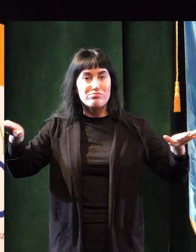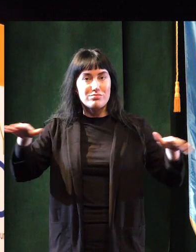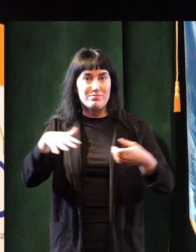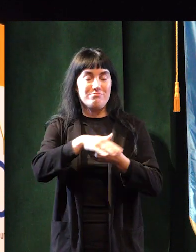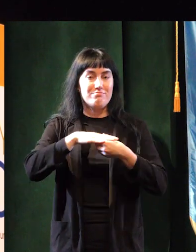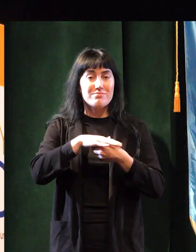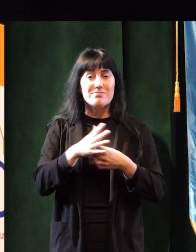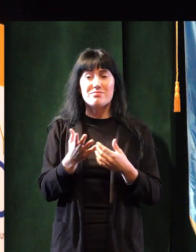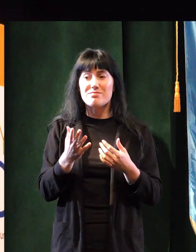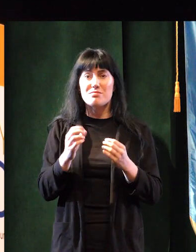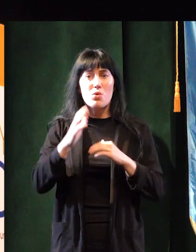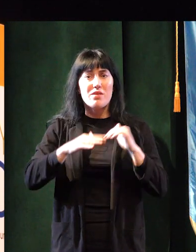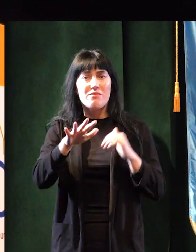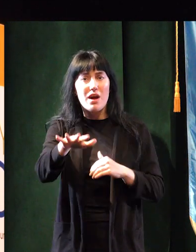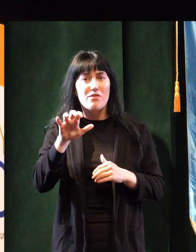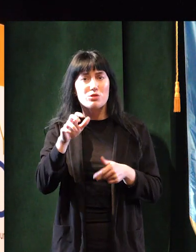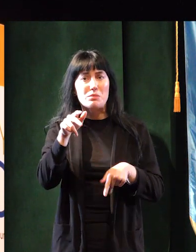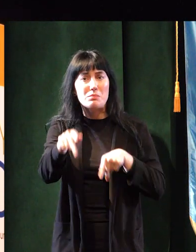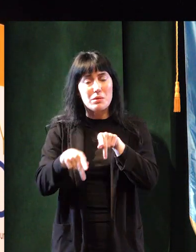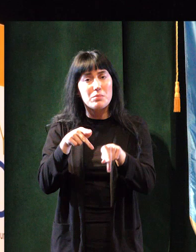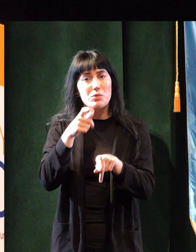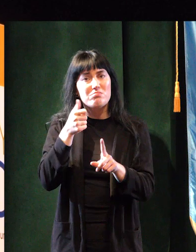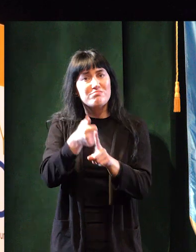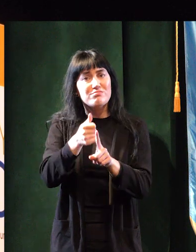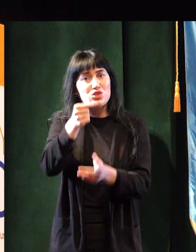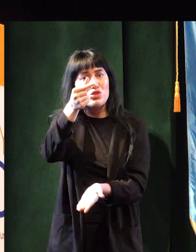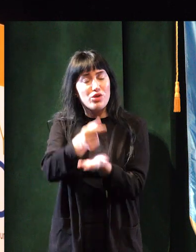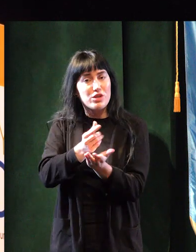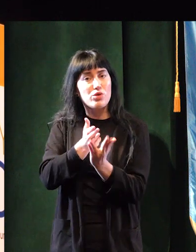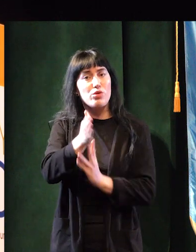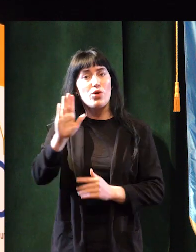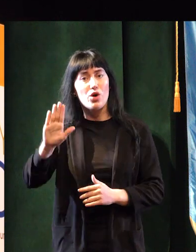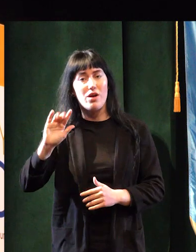borders of the county with more than 500 individuals who have graduated through